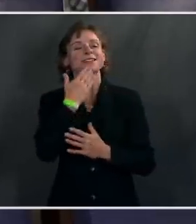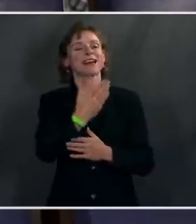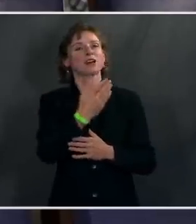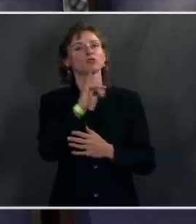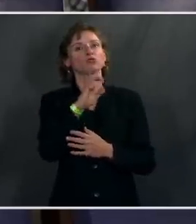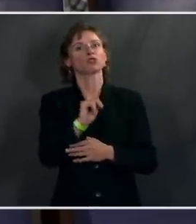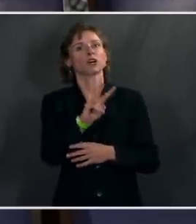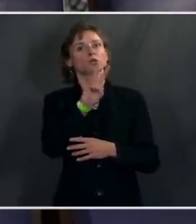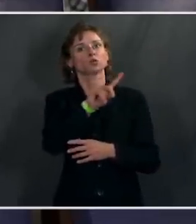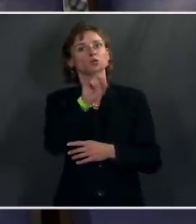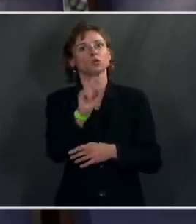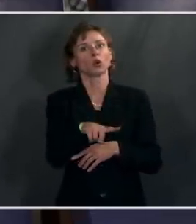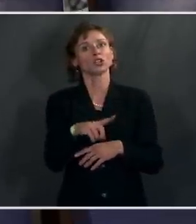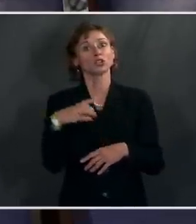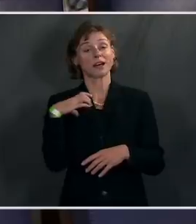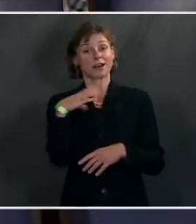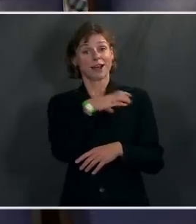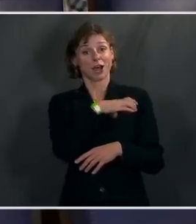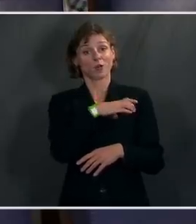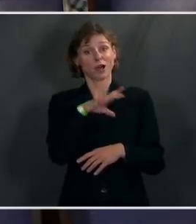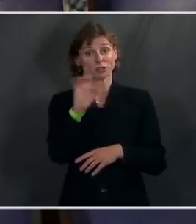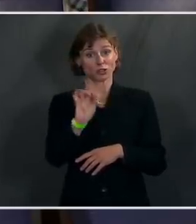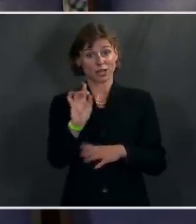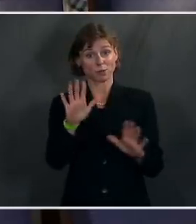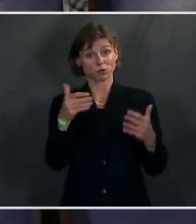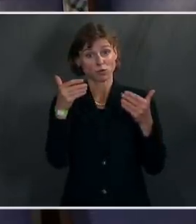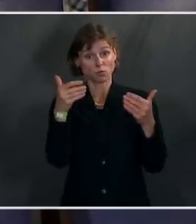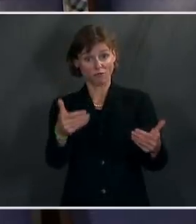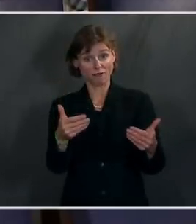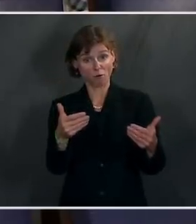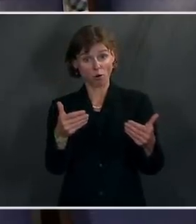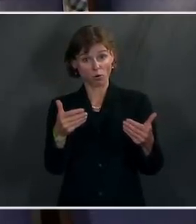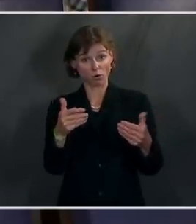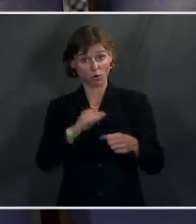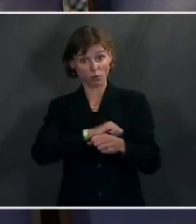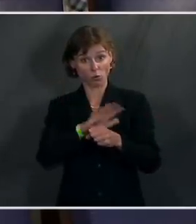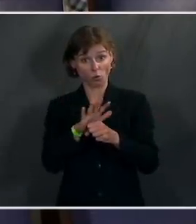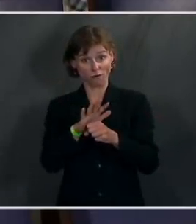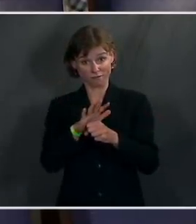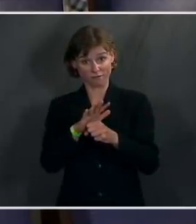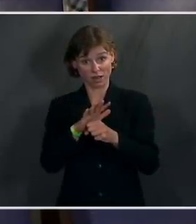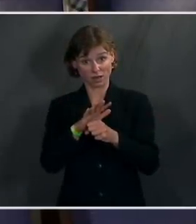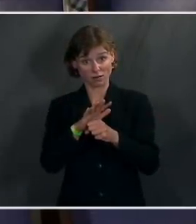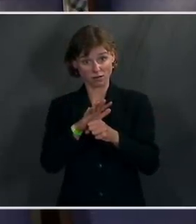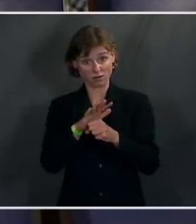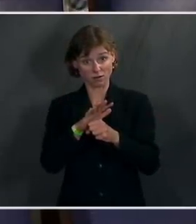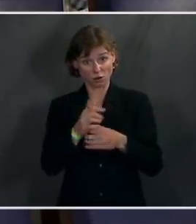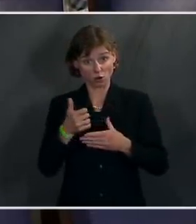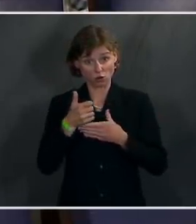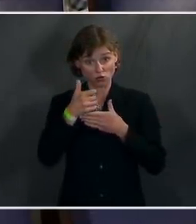Congressional Democrats are moving forward with COVID relief, with legislation setting the House Budget Committee